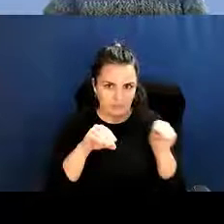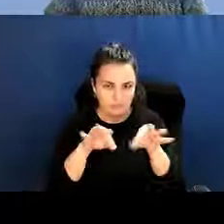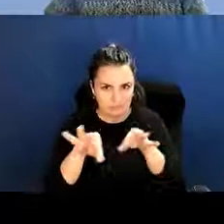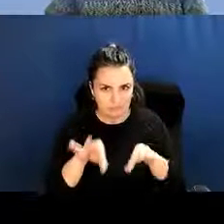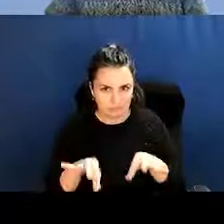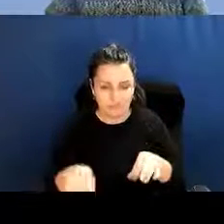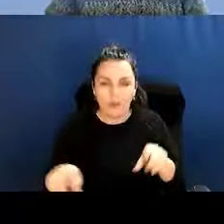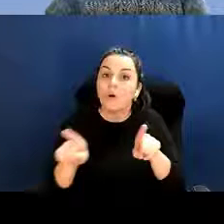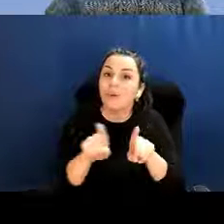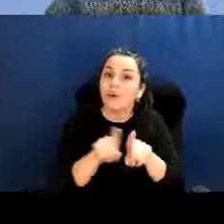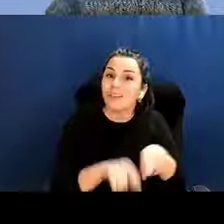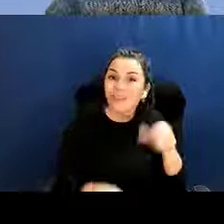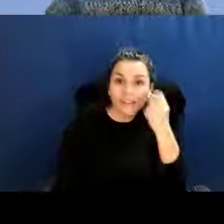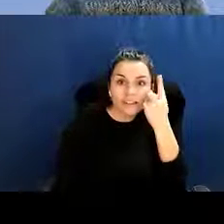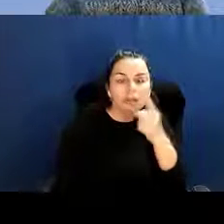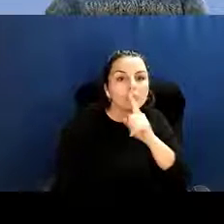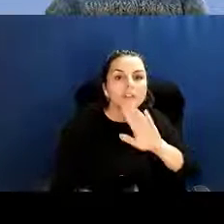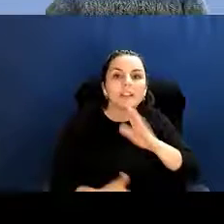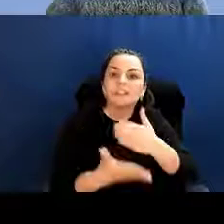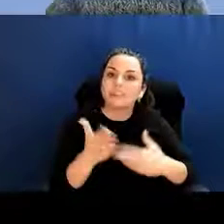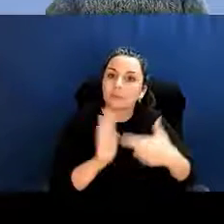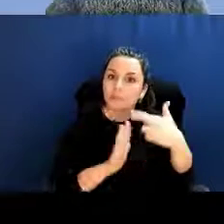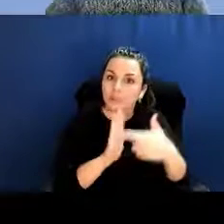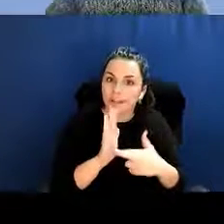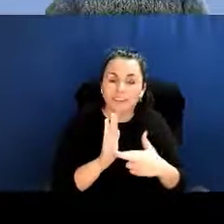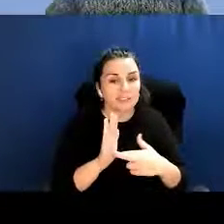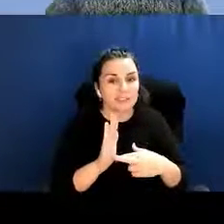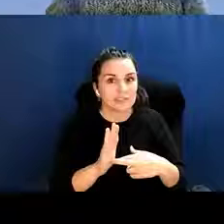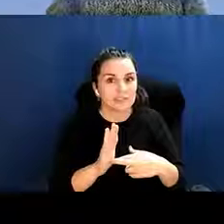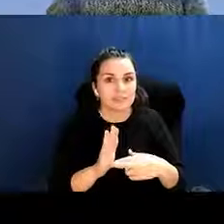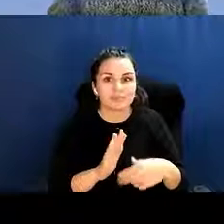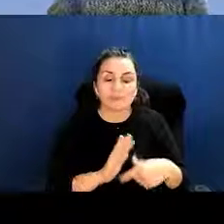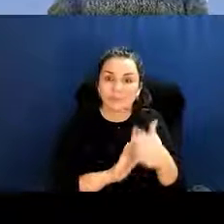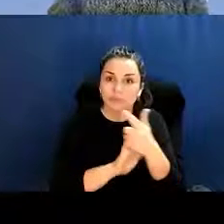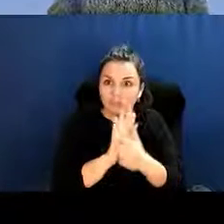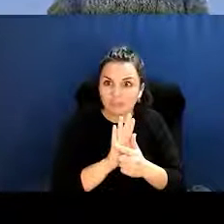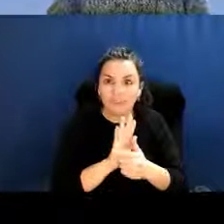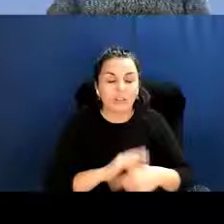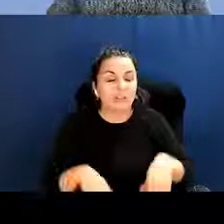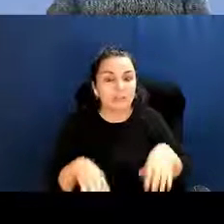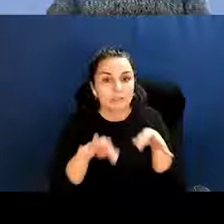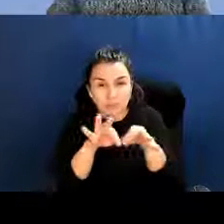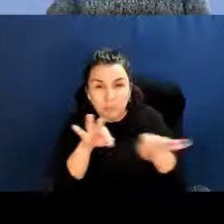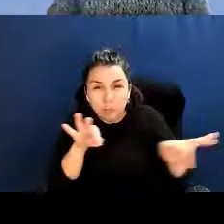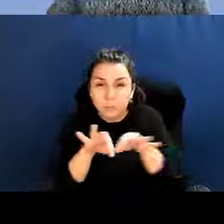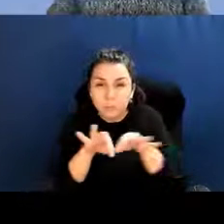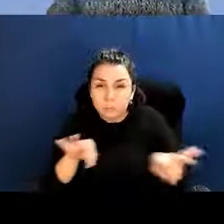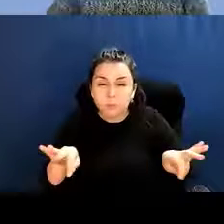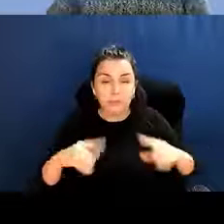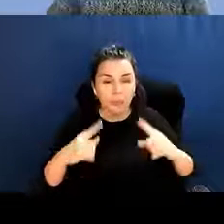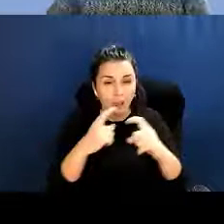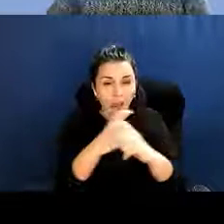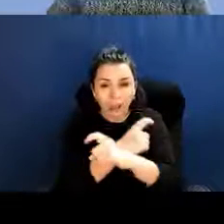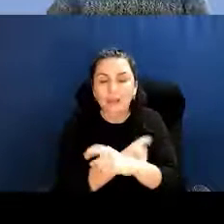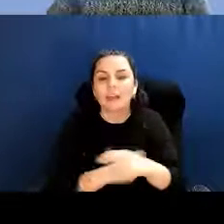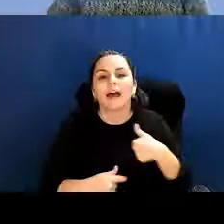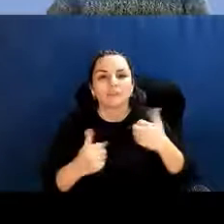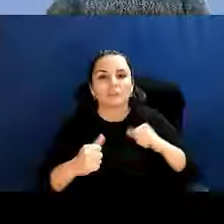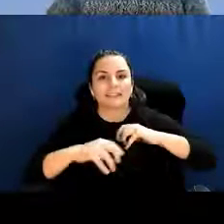some of the regulatory language for you, so if you want to find the actual text, you can go to our website.